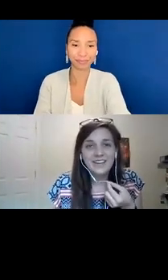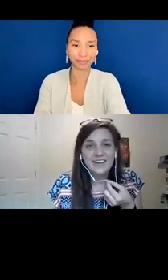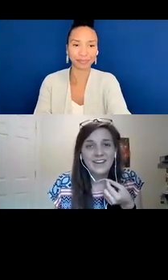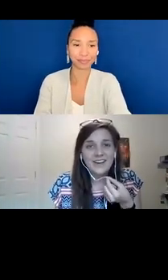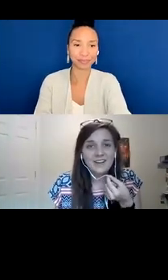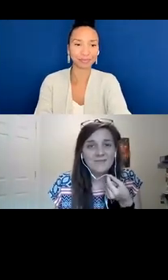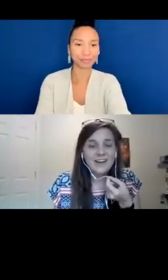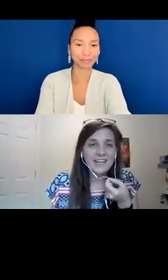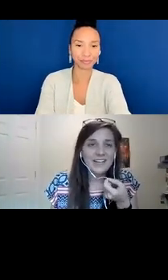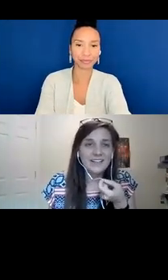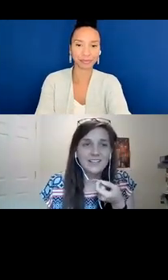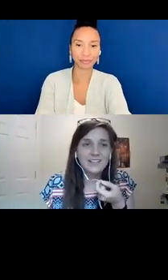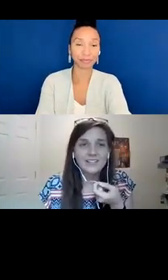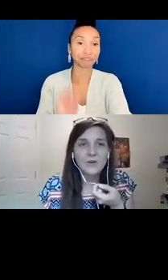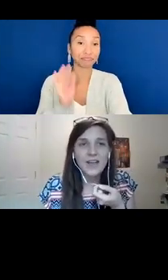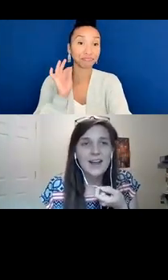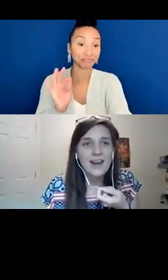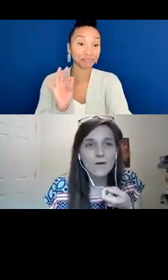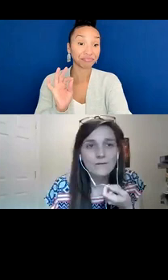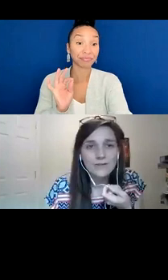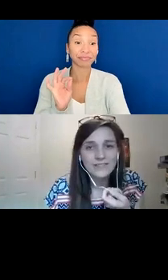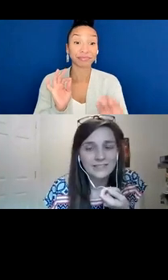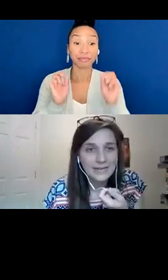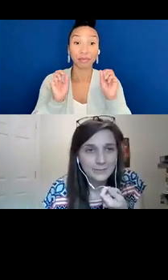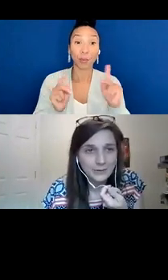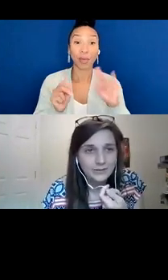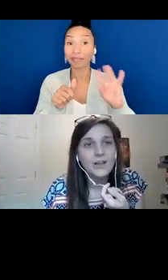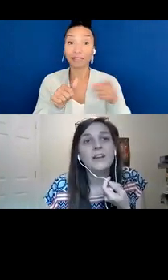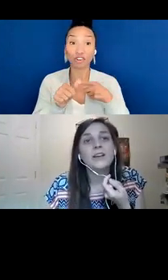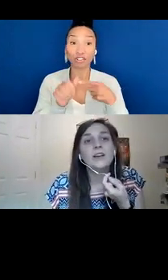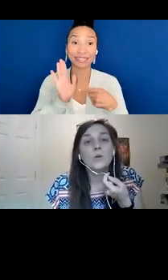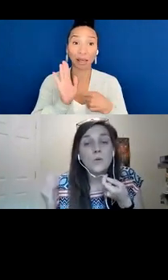All righty, so in our first example,